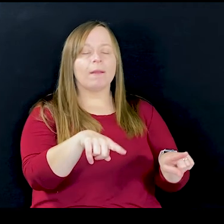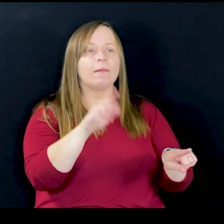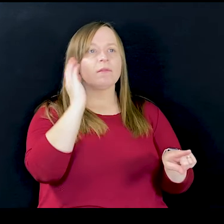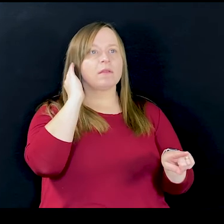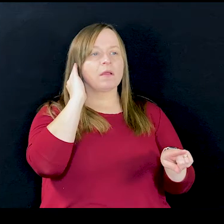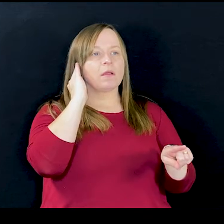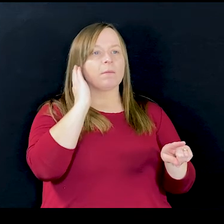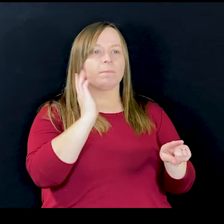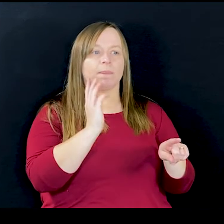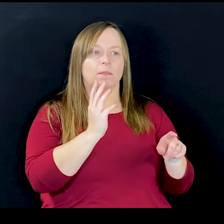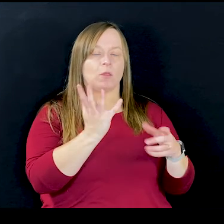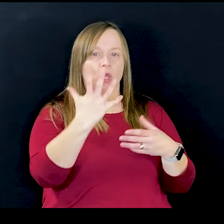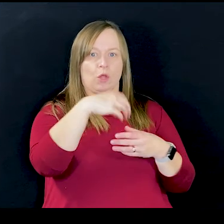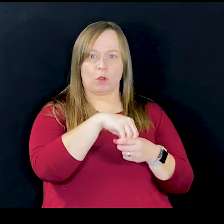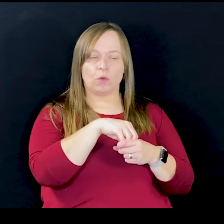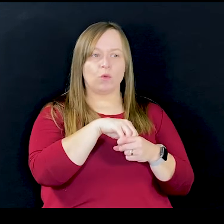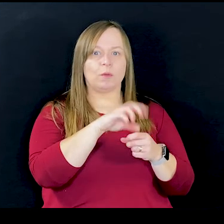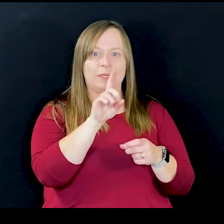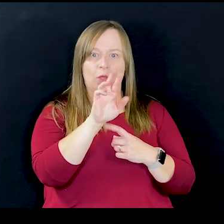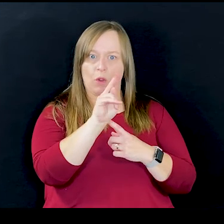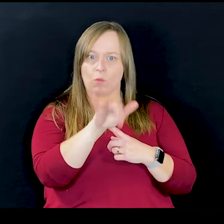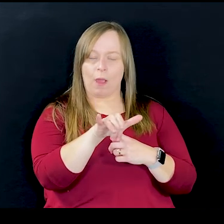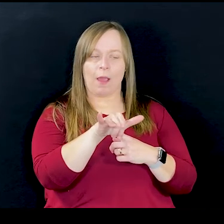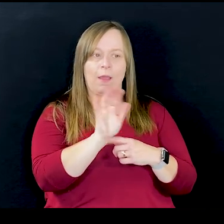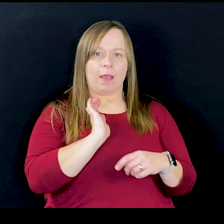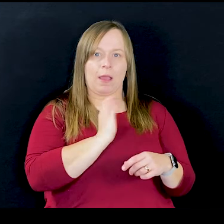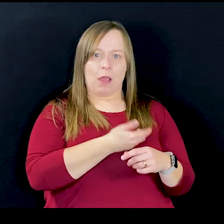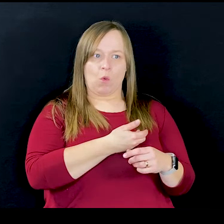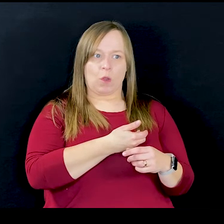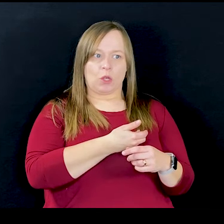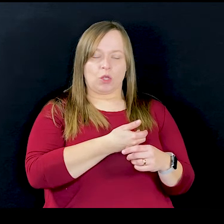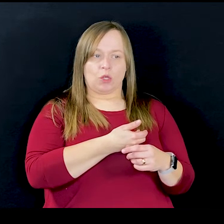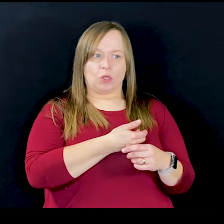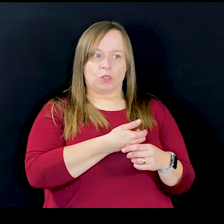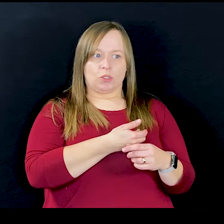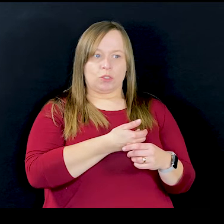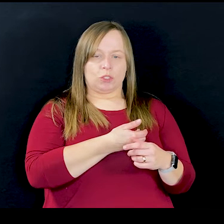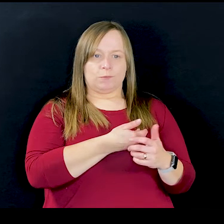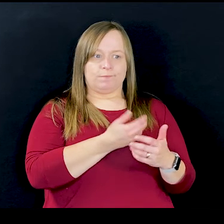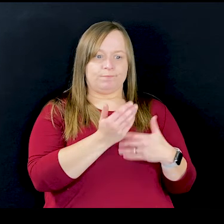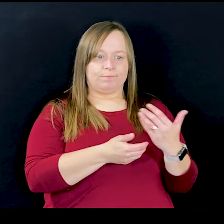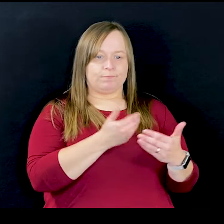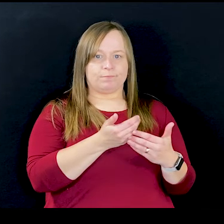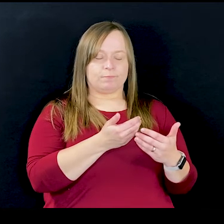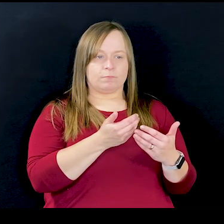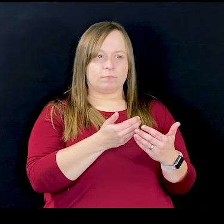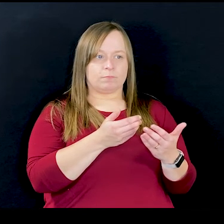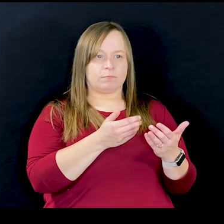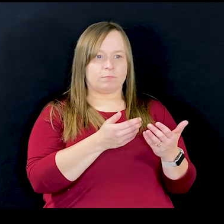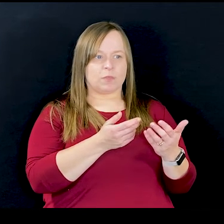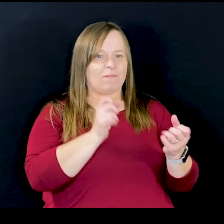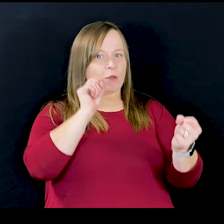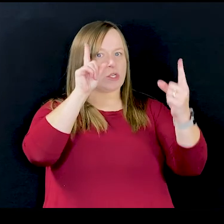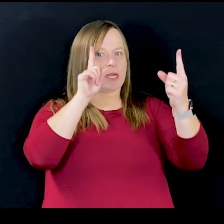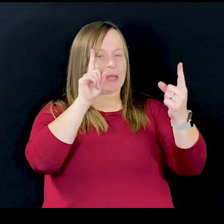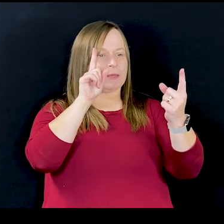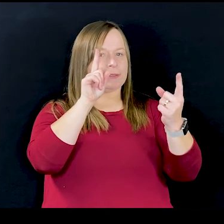I think we would certainly want to include DRNY. All we executed last time was a memorandum of understanding,